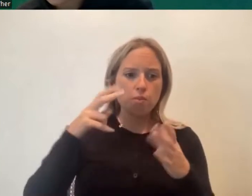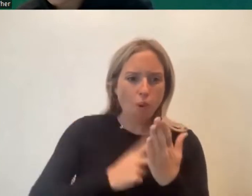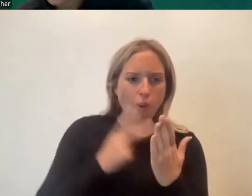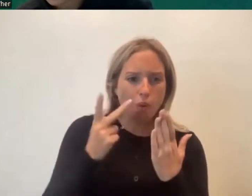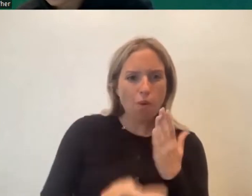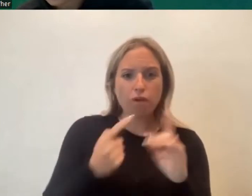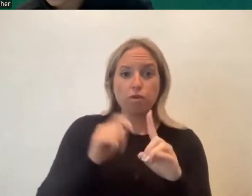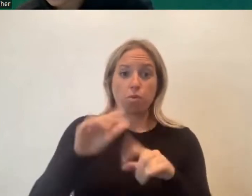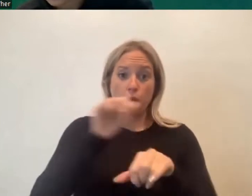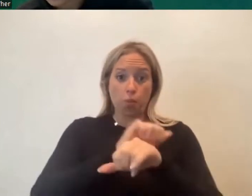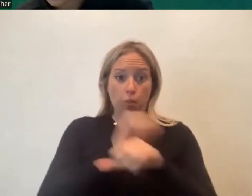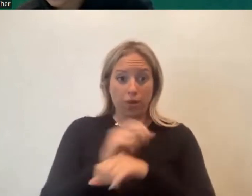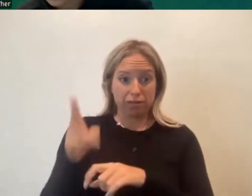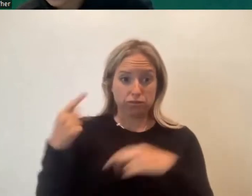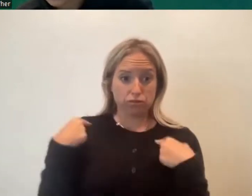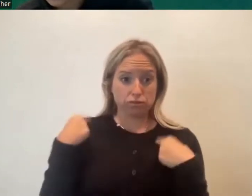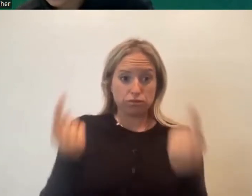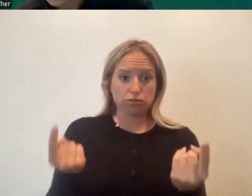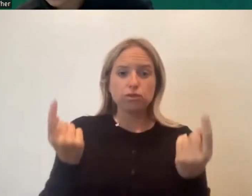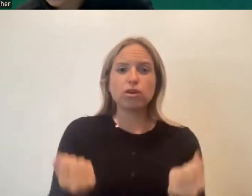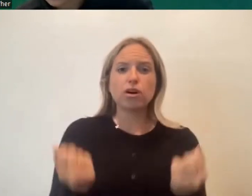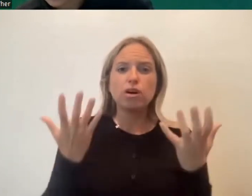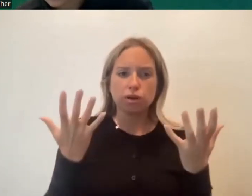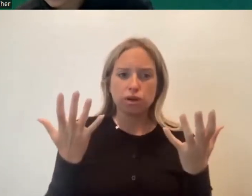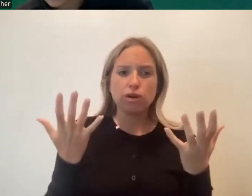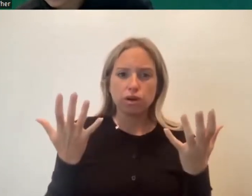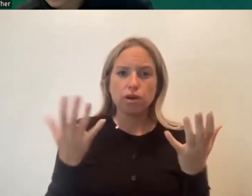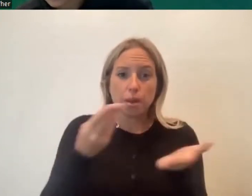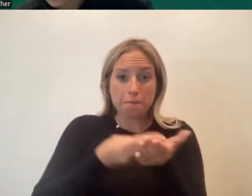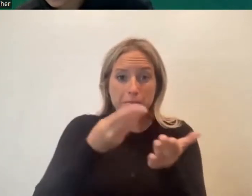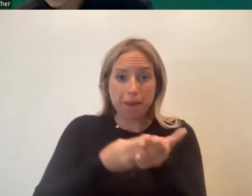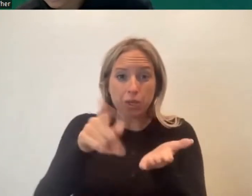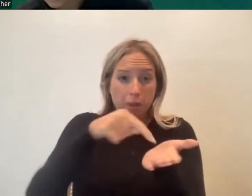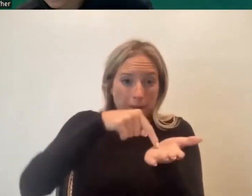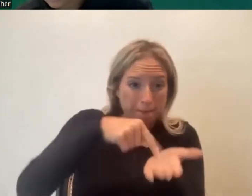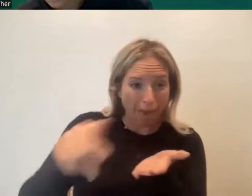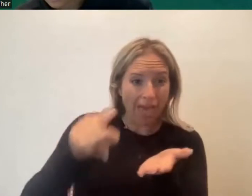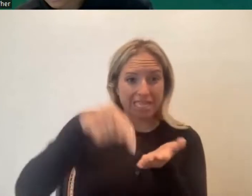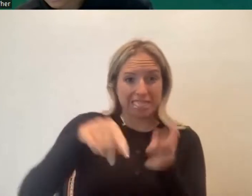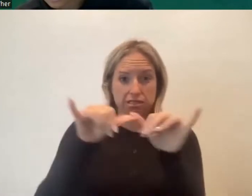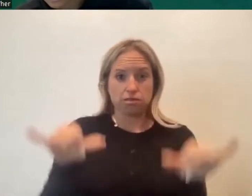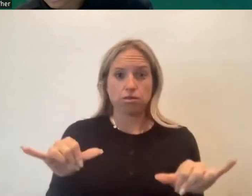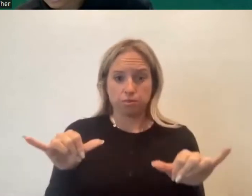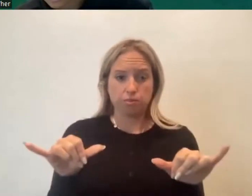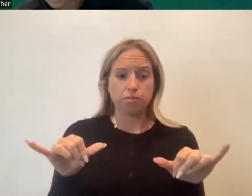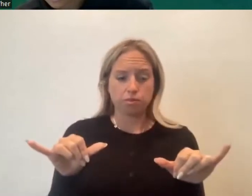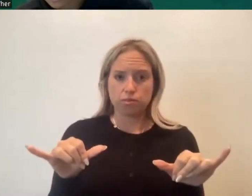It is based on the amount of money you've paid into the system, every paycheck you've